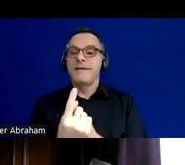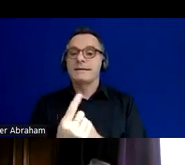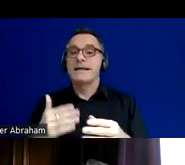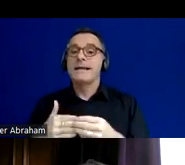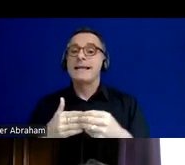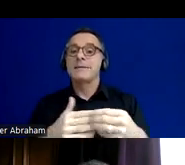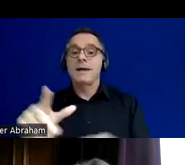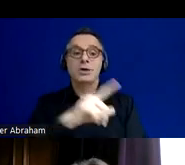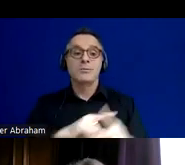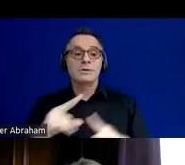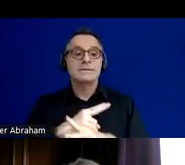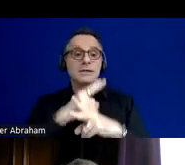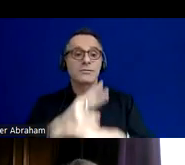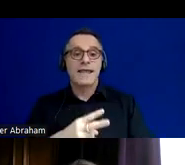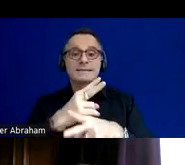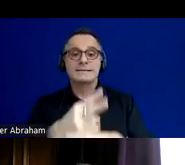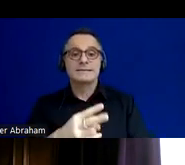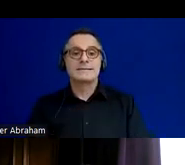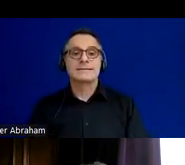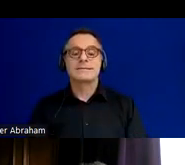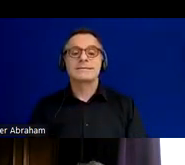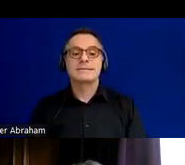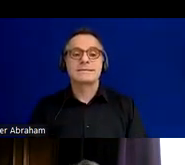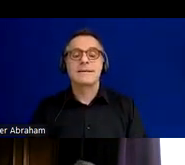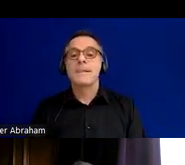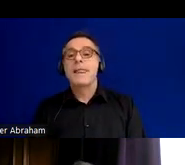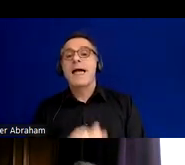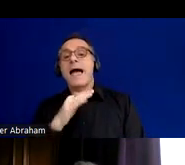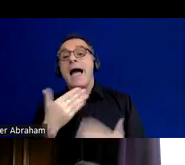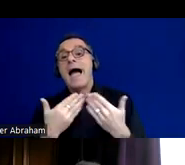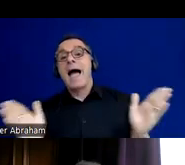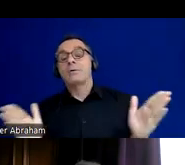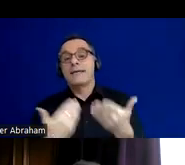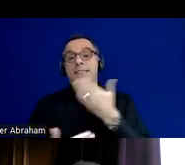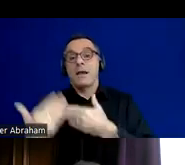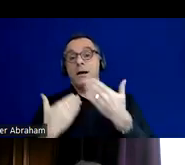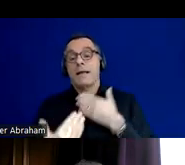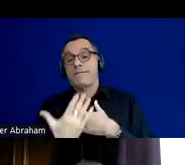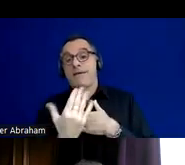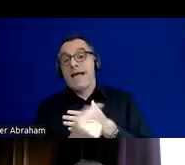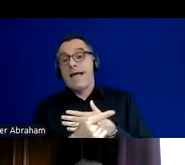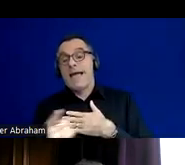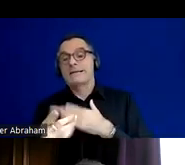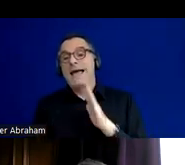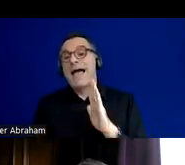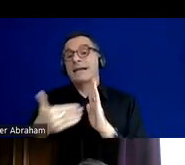whom were local women. Then, out in the archive itself, [we] had a sort of add-on Open Archive